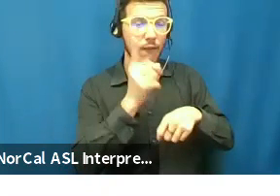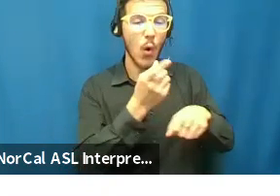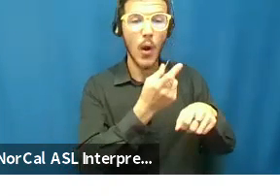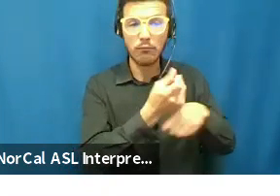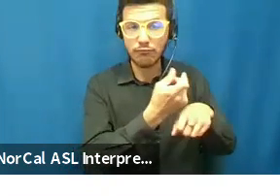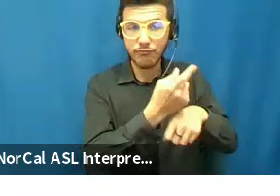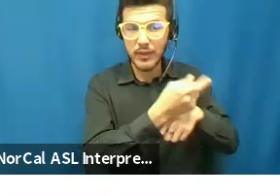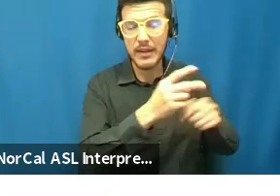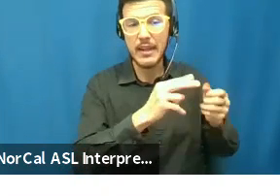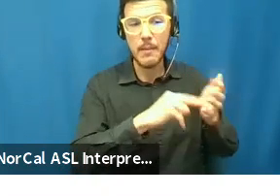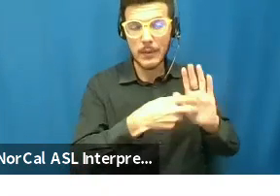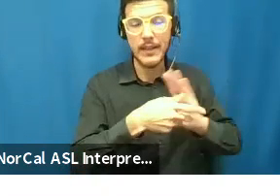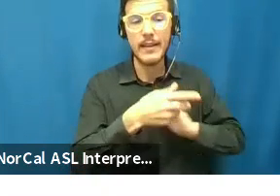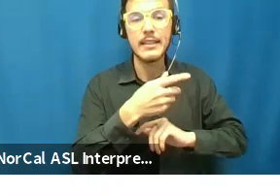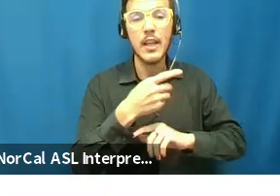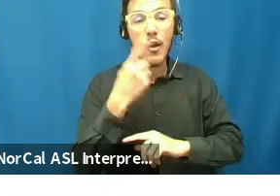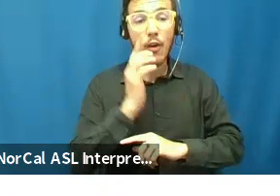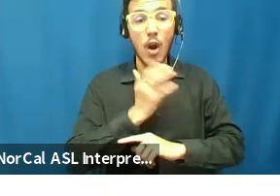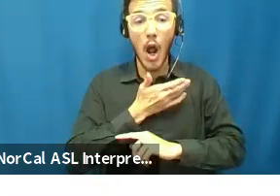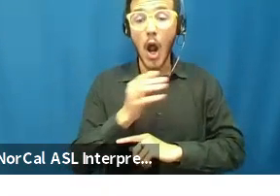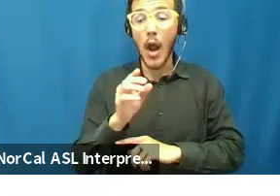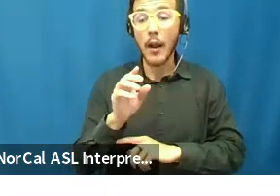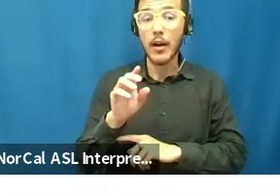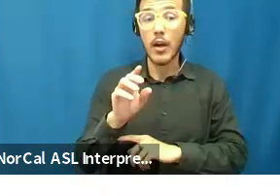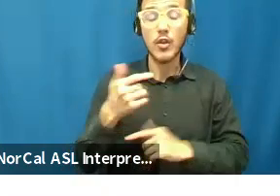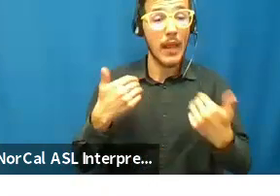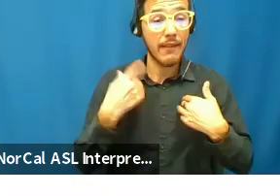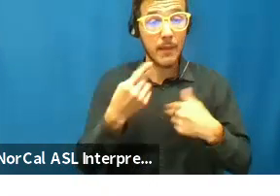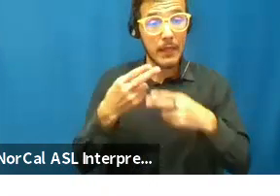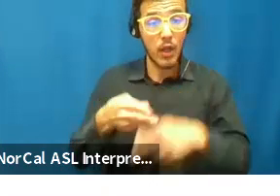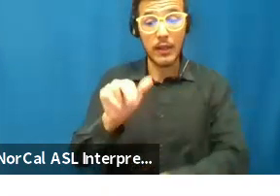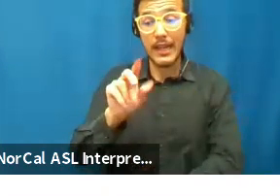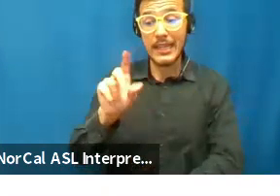we have a disability funds budget or what we call ADA budget. Which is a pool of money that